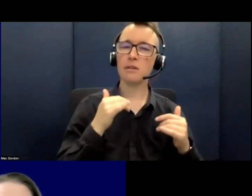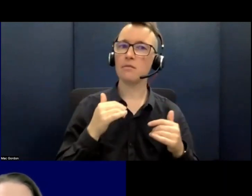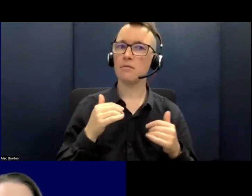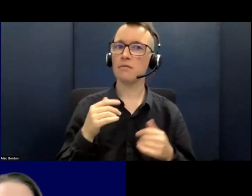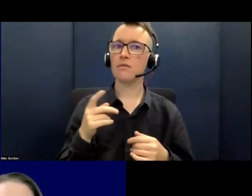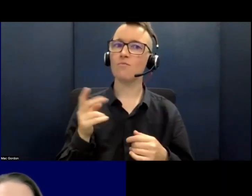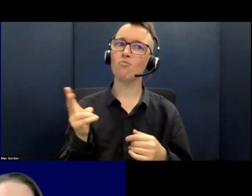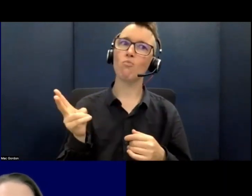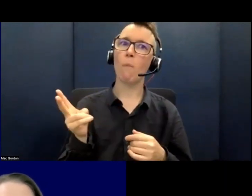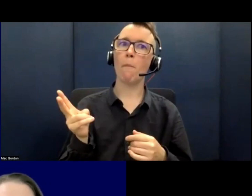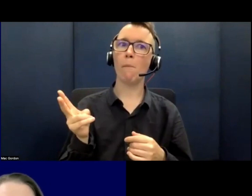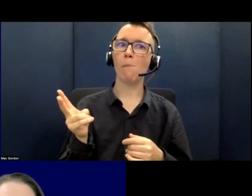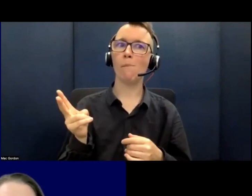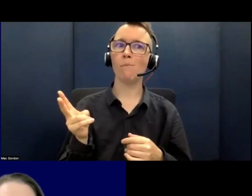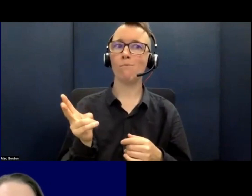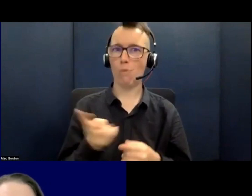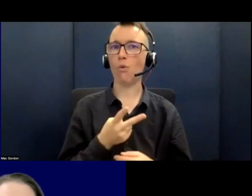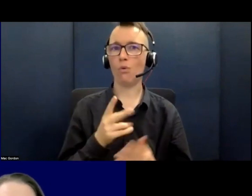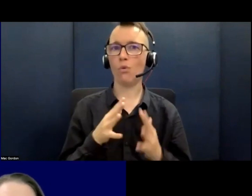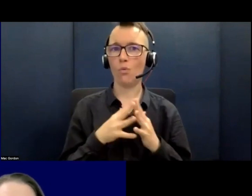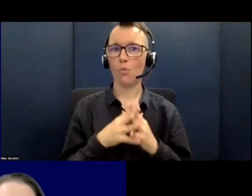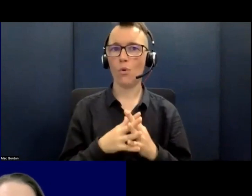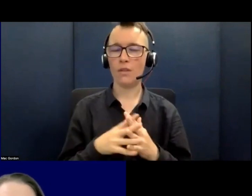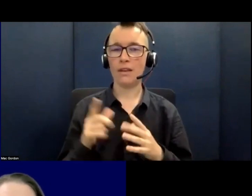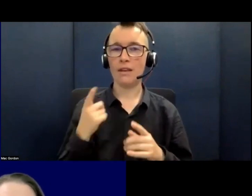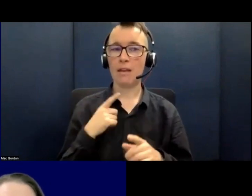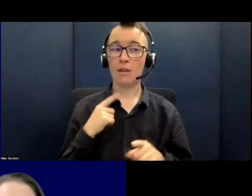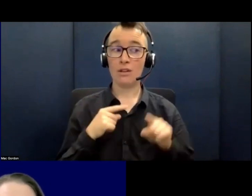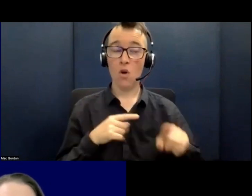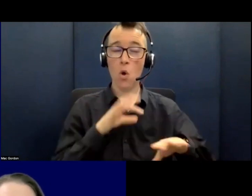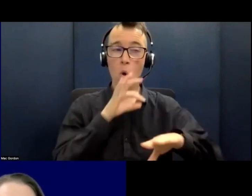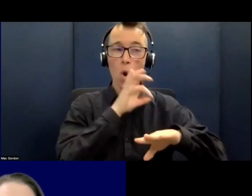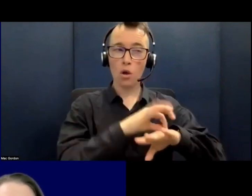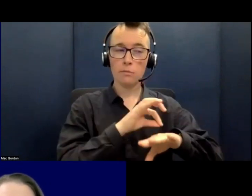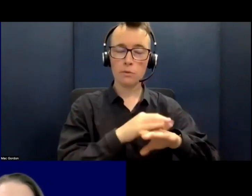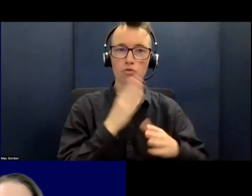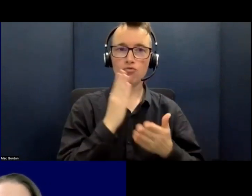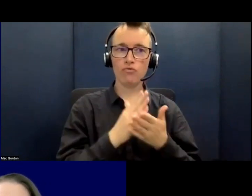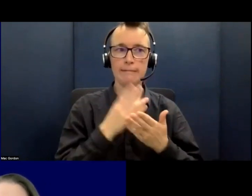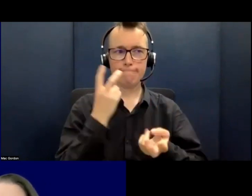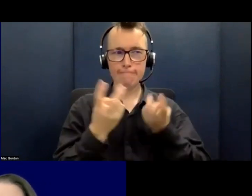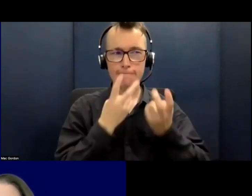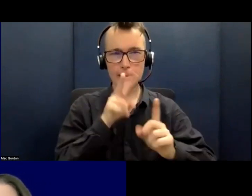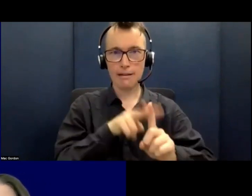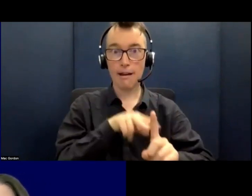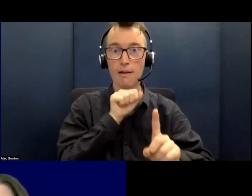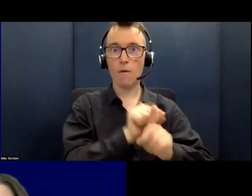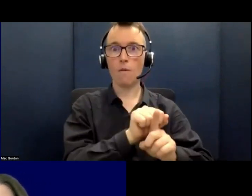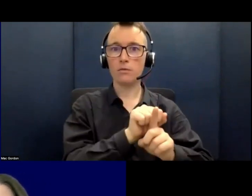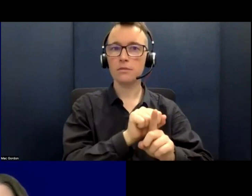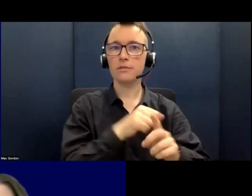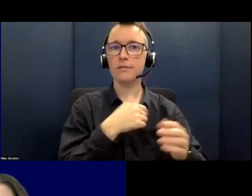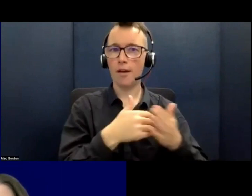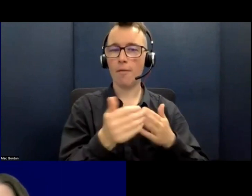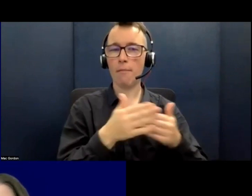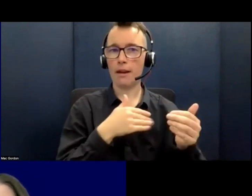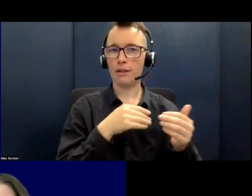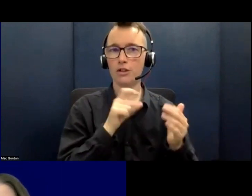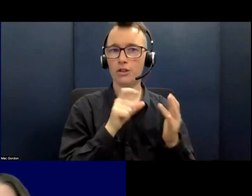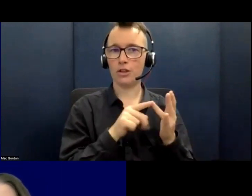is specifically looking for the diagnosis and management of that condition, whereas the community-based